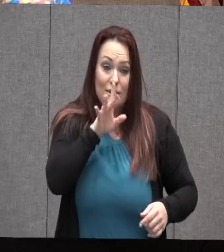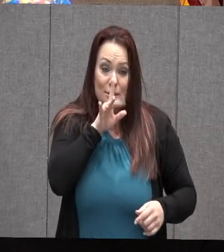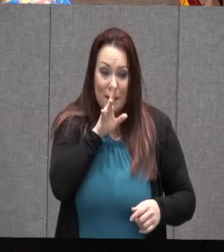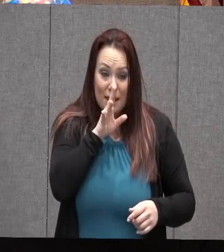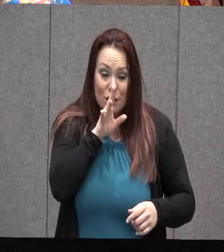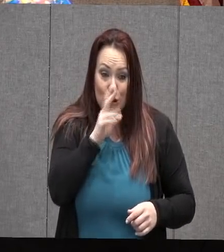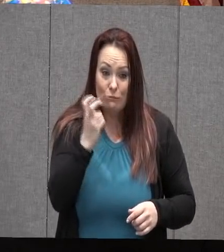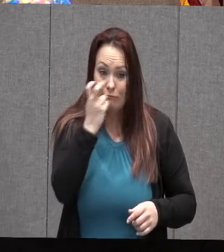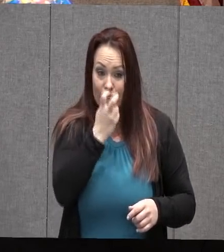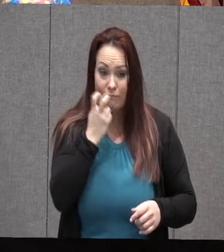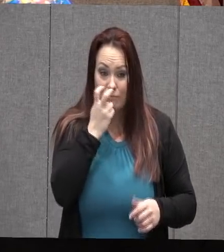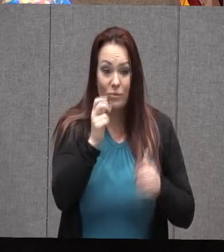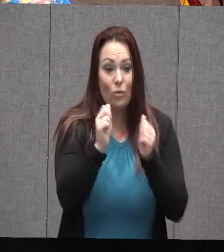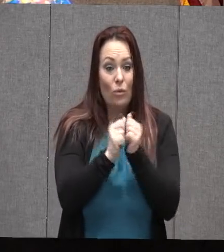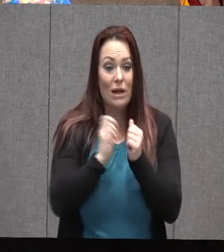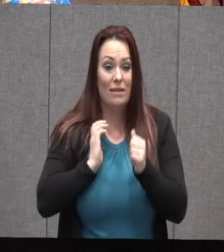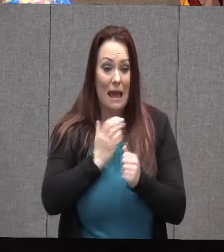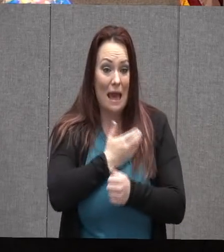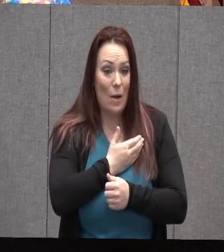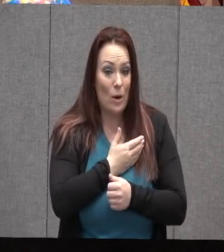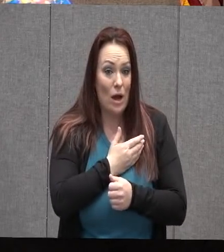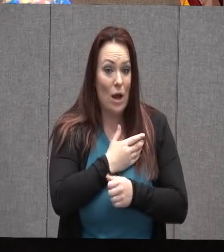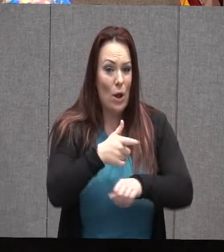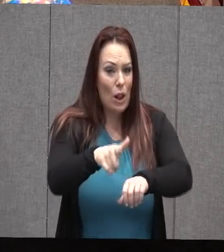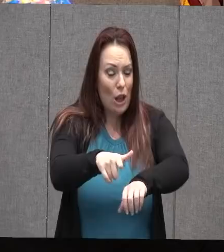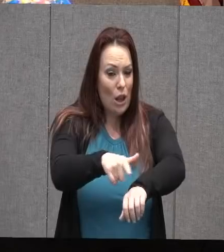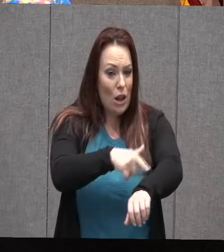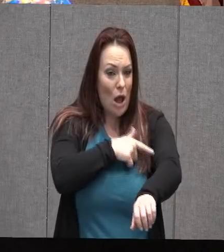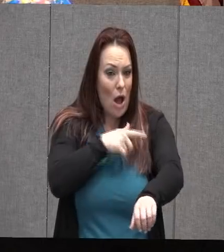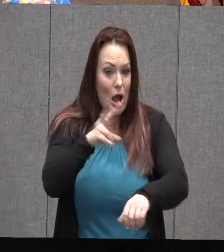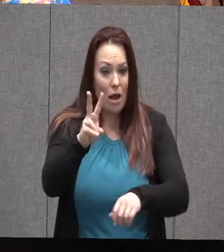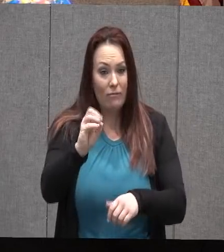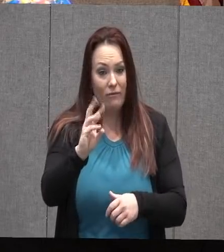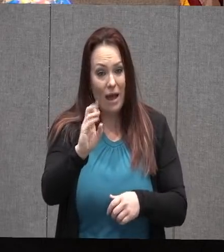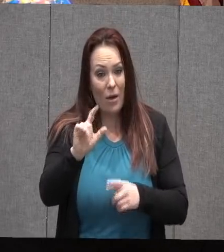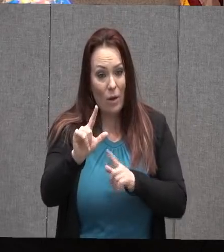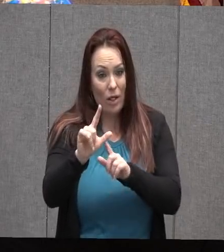with our long vowel sounds and then our glued sounds, okay?